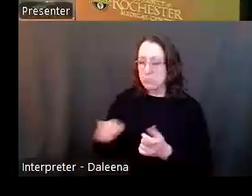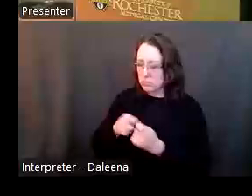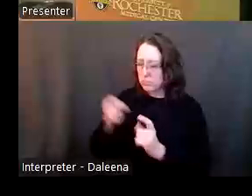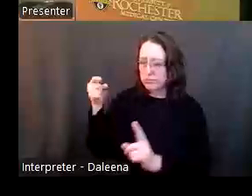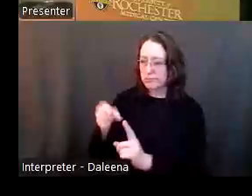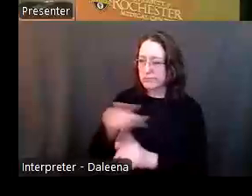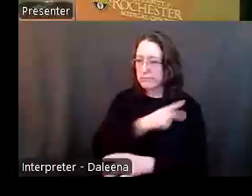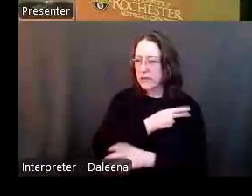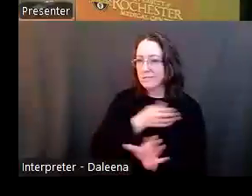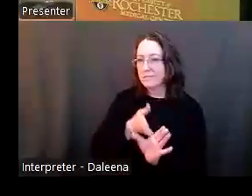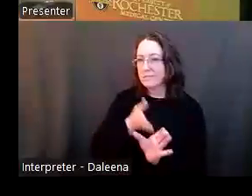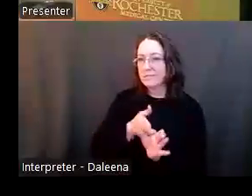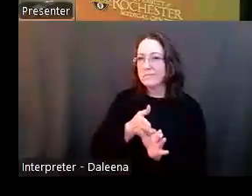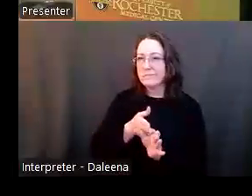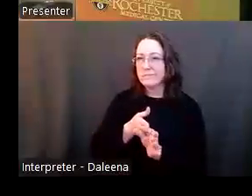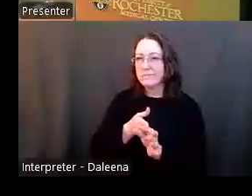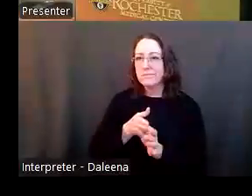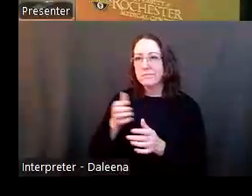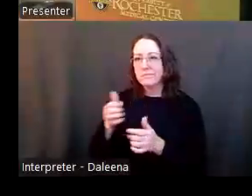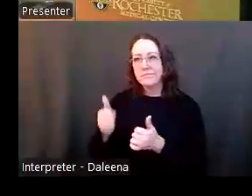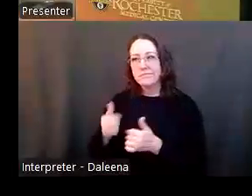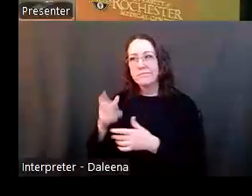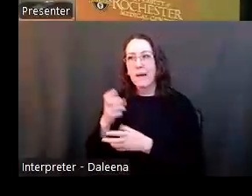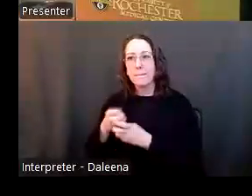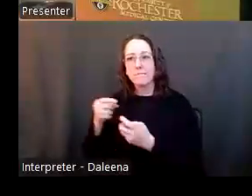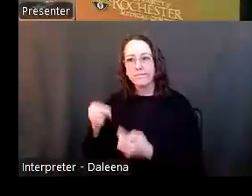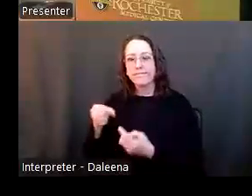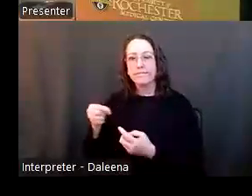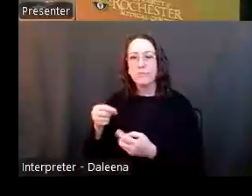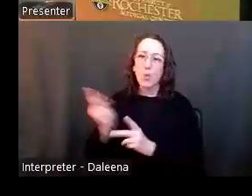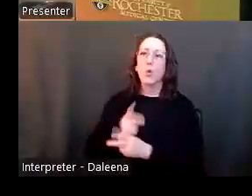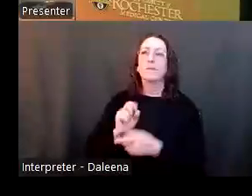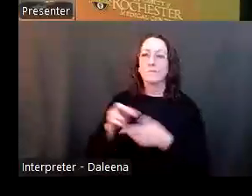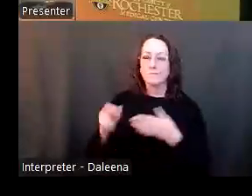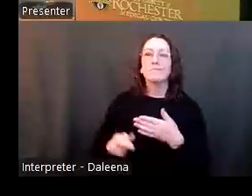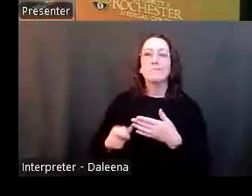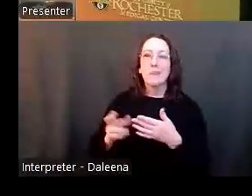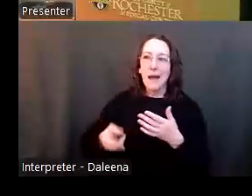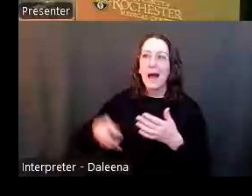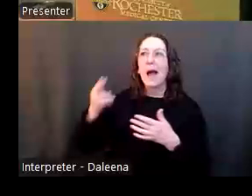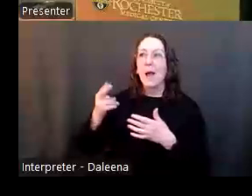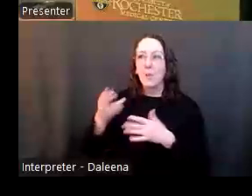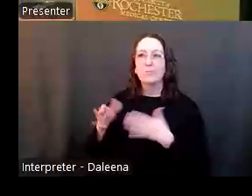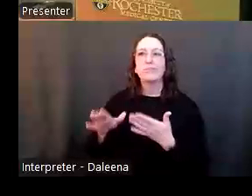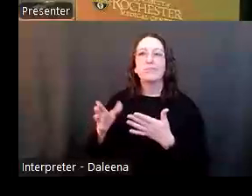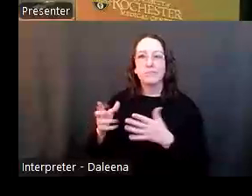psychiatrically decompensated have worse outcomes um higher mortality rates so getting them out of